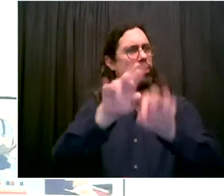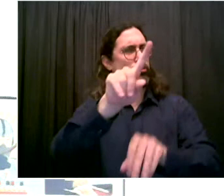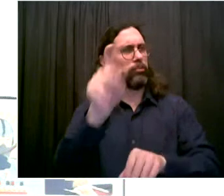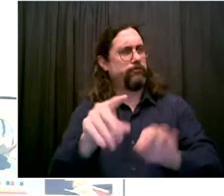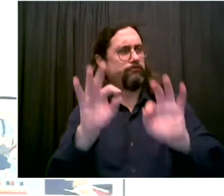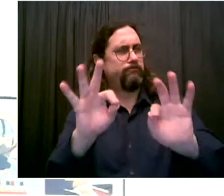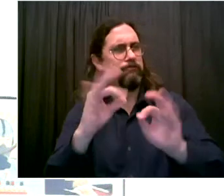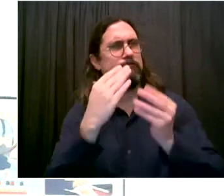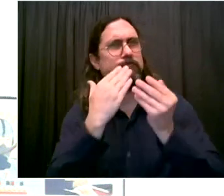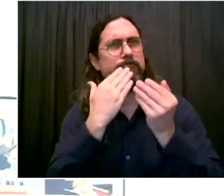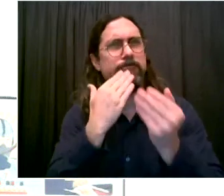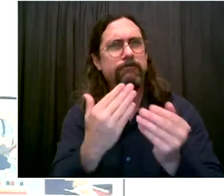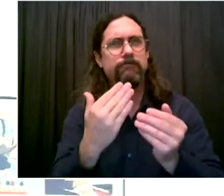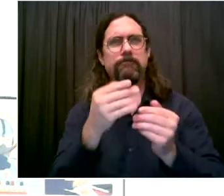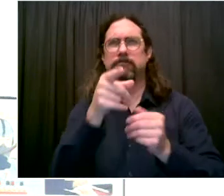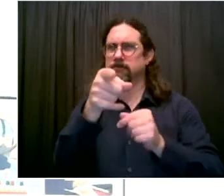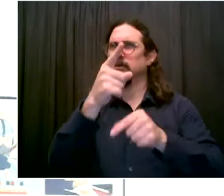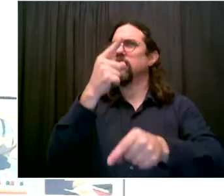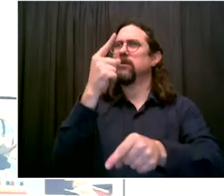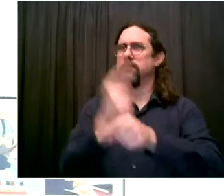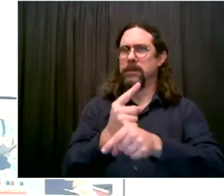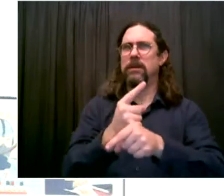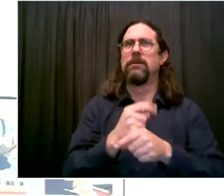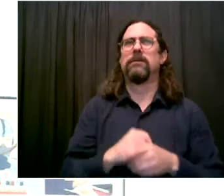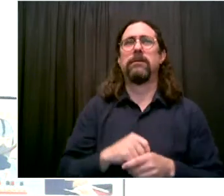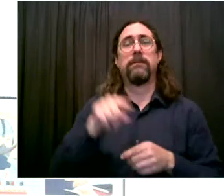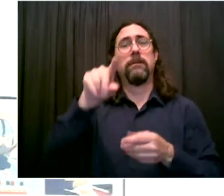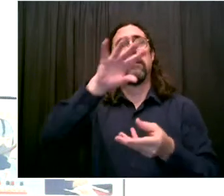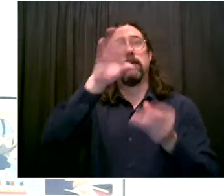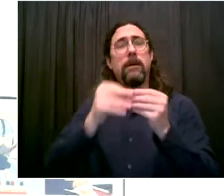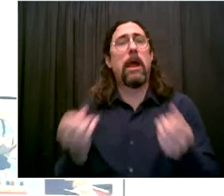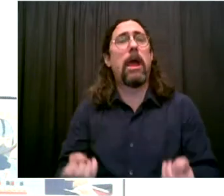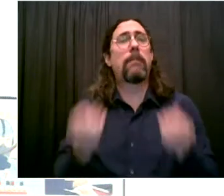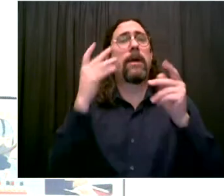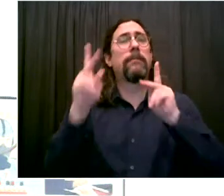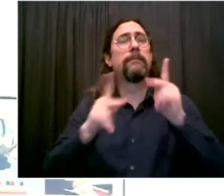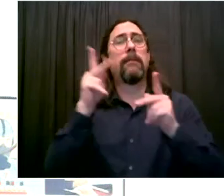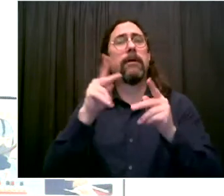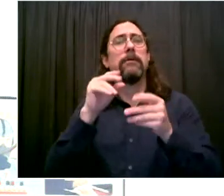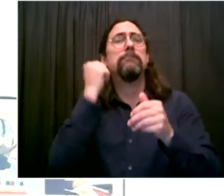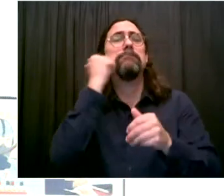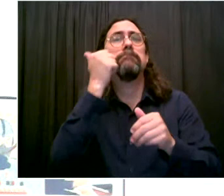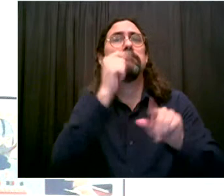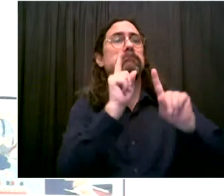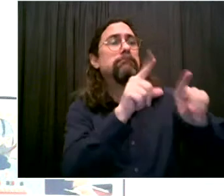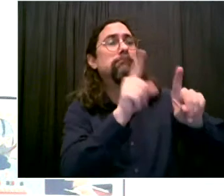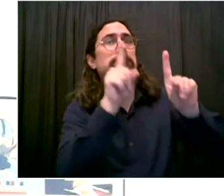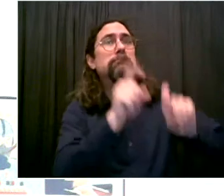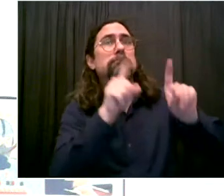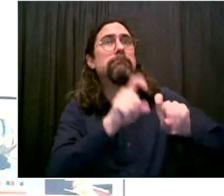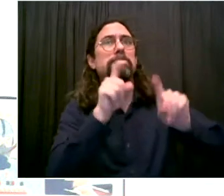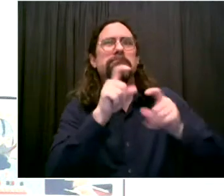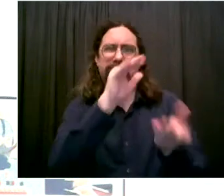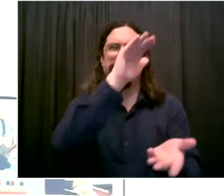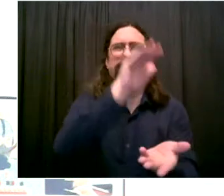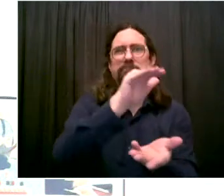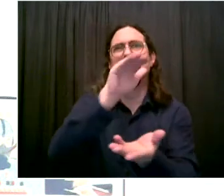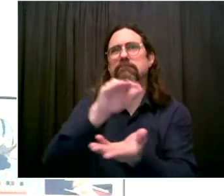YES, THIS IS AN IMPORTANT QUESTION WITH RESPECT TO THE ROLE OF TESTING GOING FORWARD. WE ARE SEEING